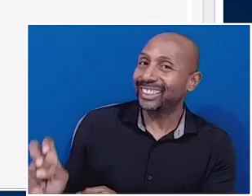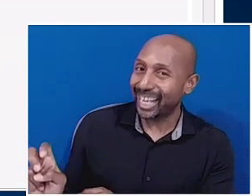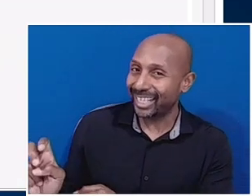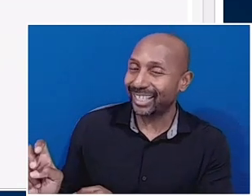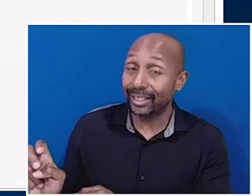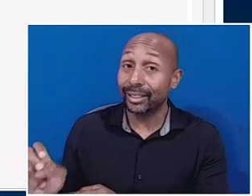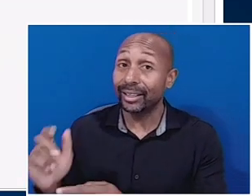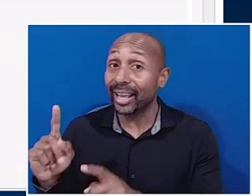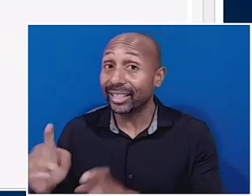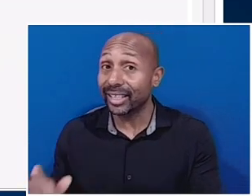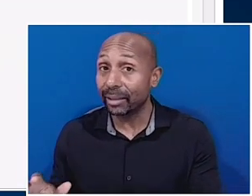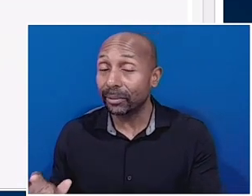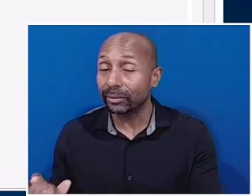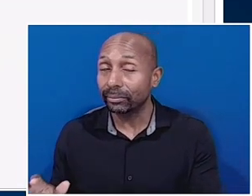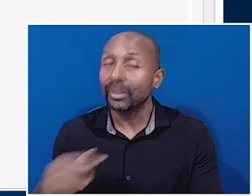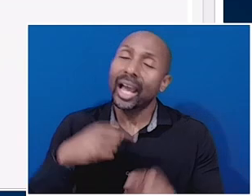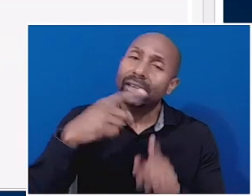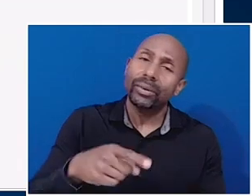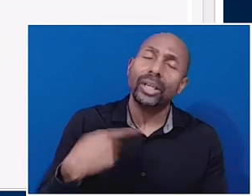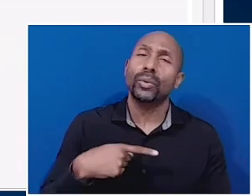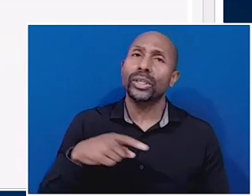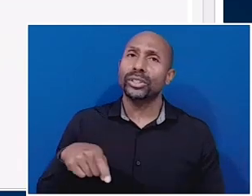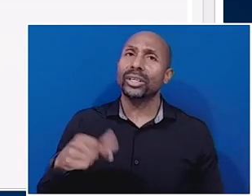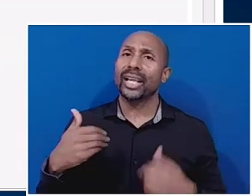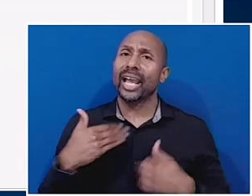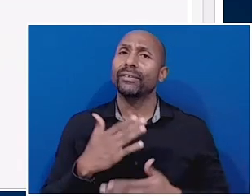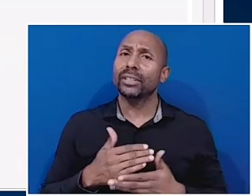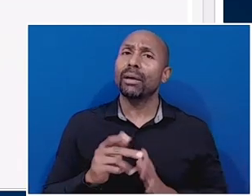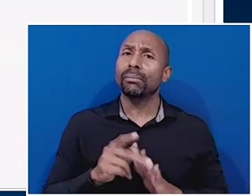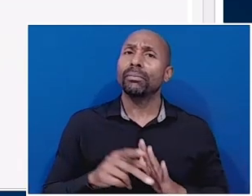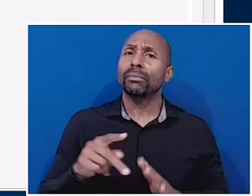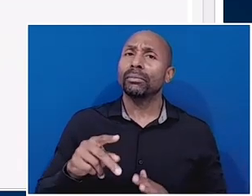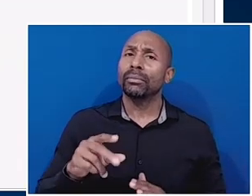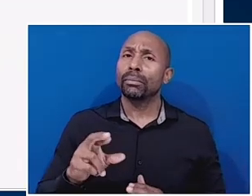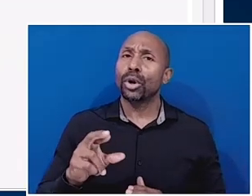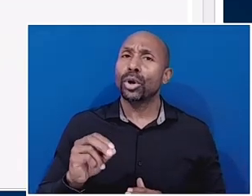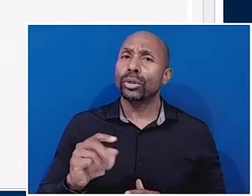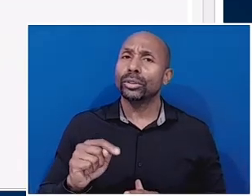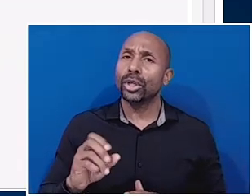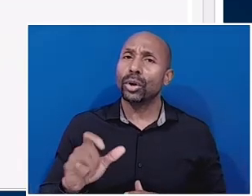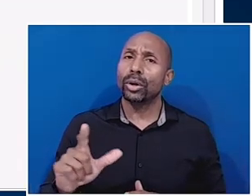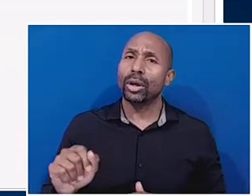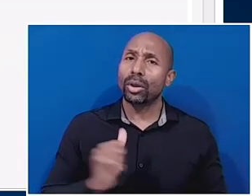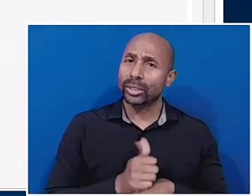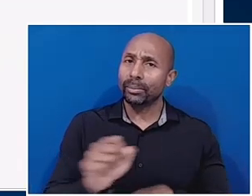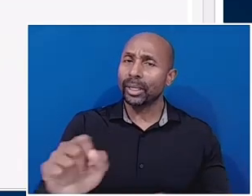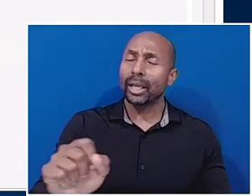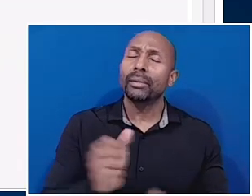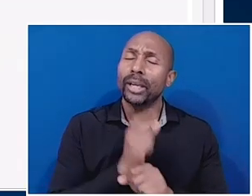Like, we should try to have some protocols in place that, you know, make sure that this is being done appropriately,